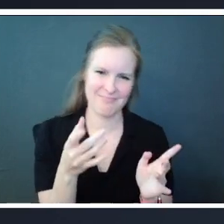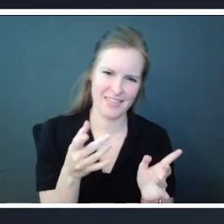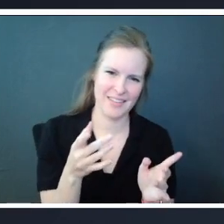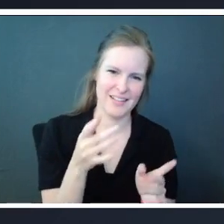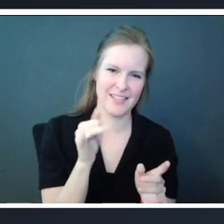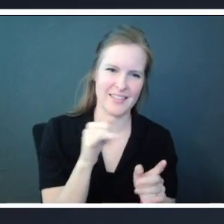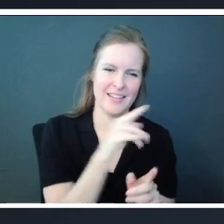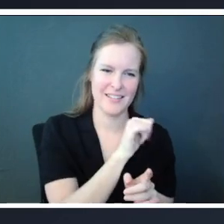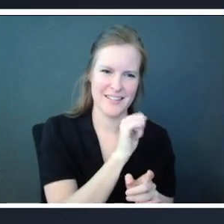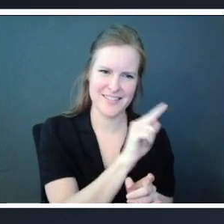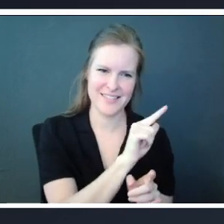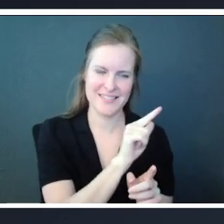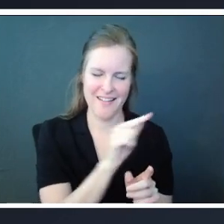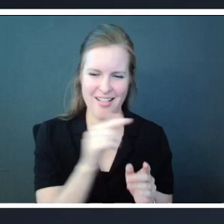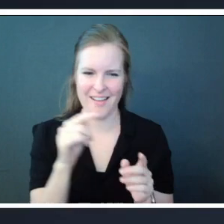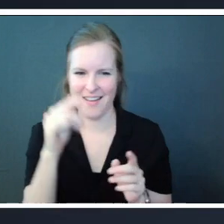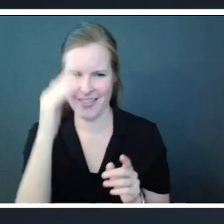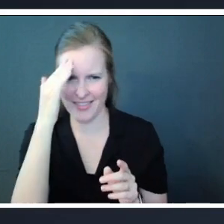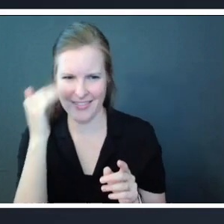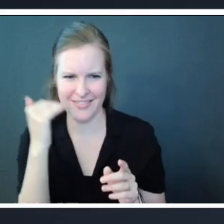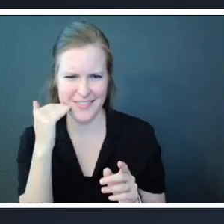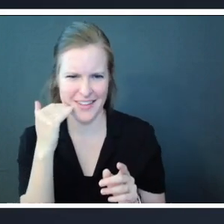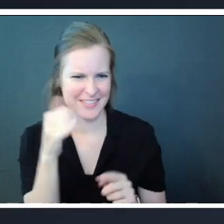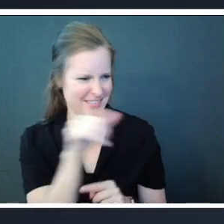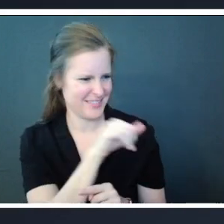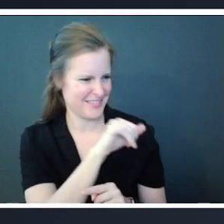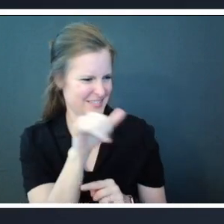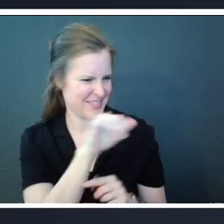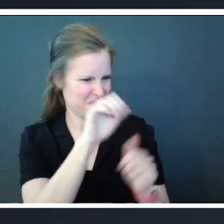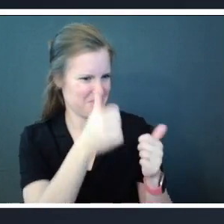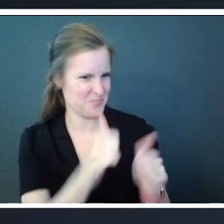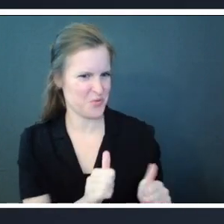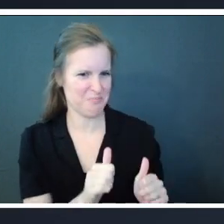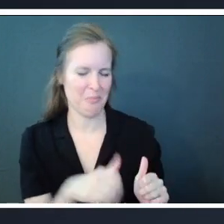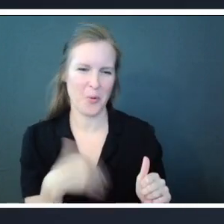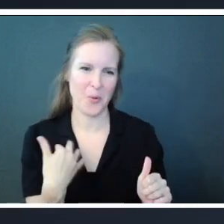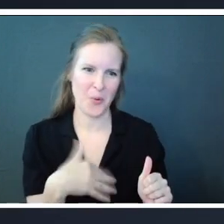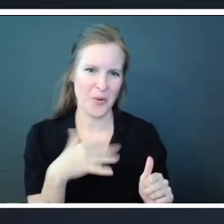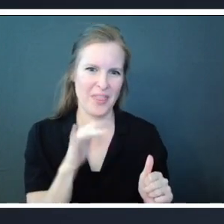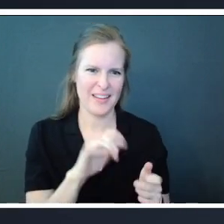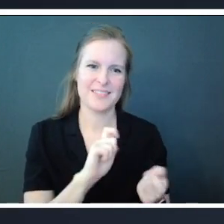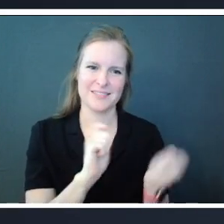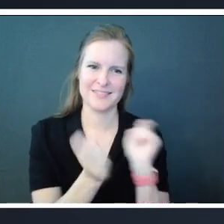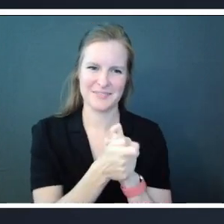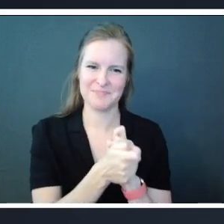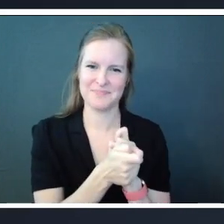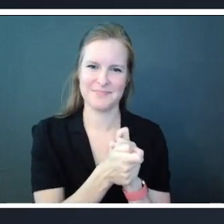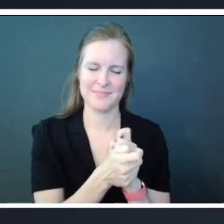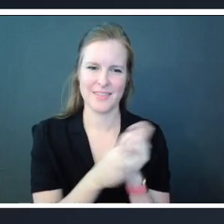are shaped similarly to be an adaptation. So, it's so that the predator or someone coming to